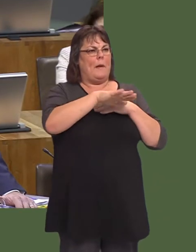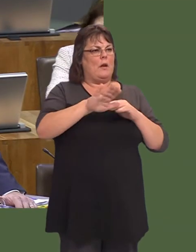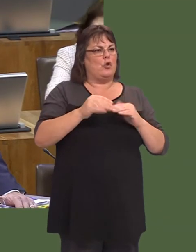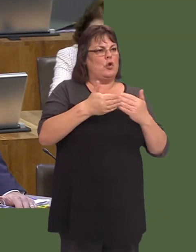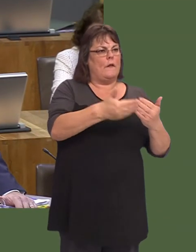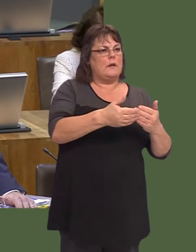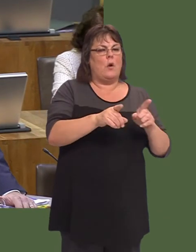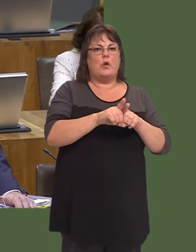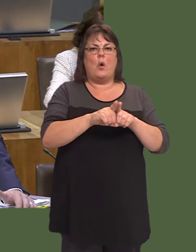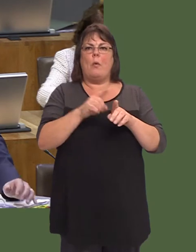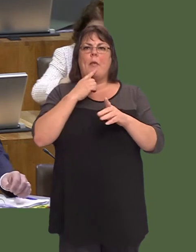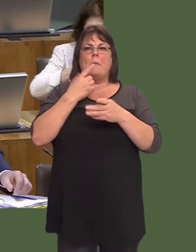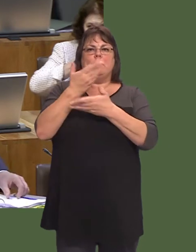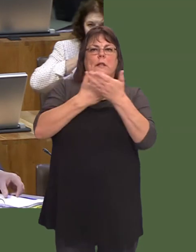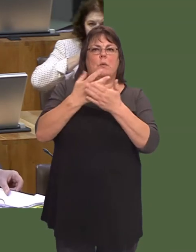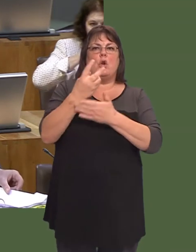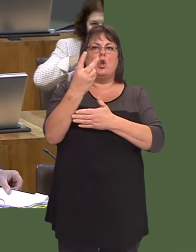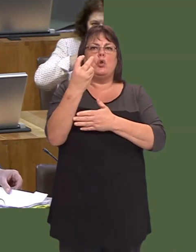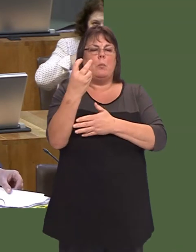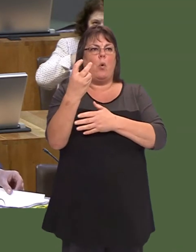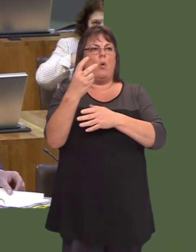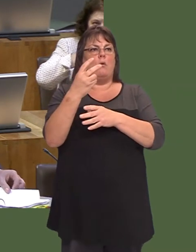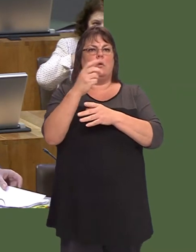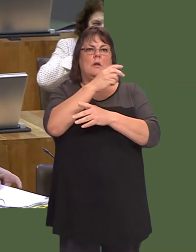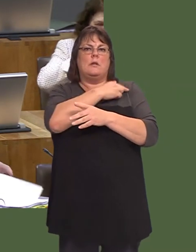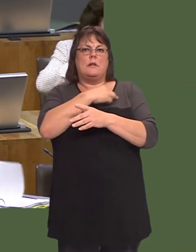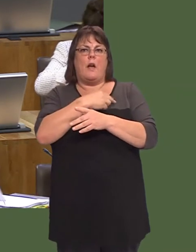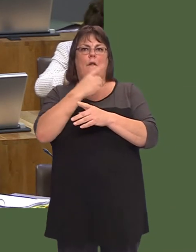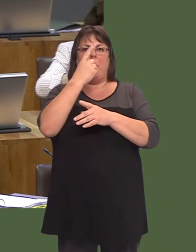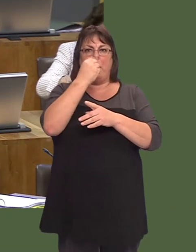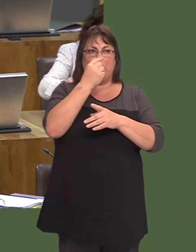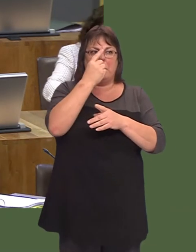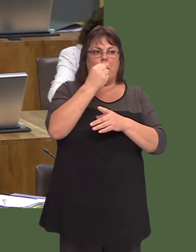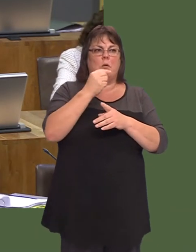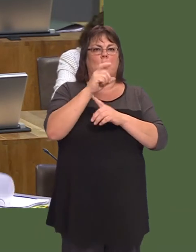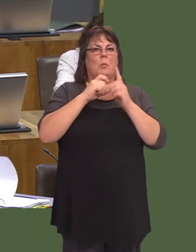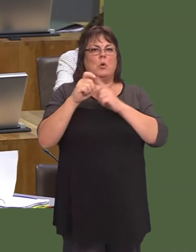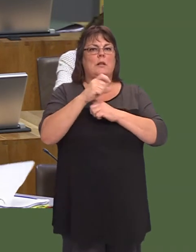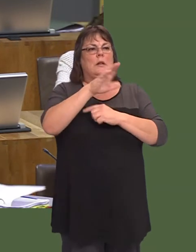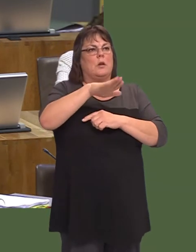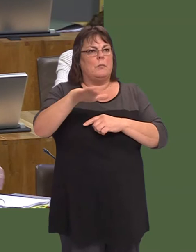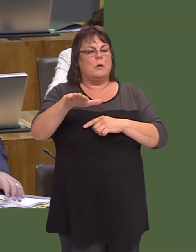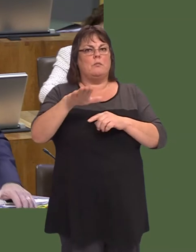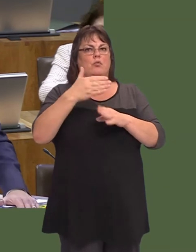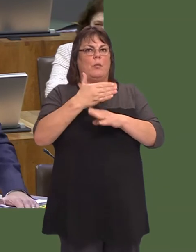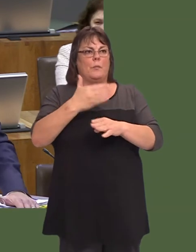The health board inform us that theyíre also in discussions with two further candidates for a community paediatric and a consultant paediatric post.